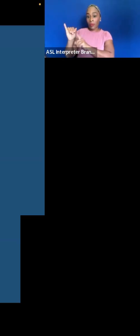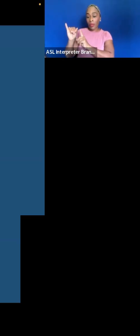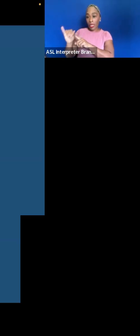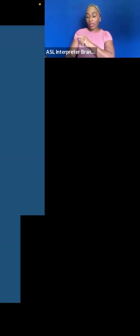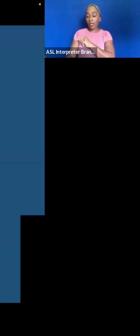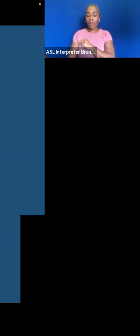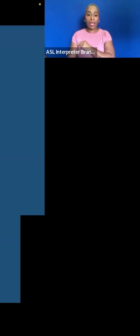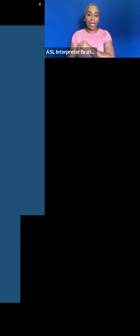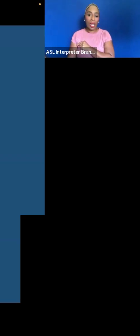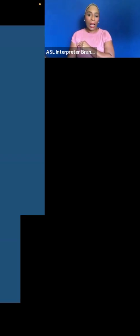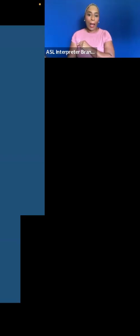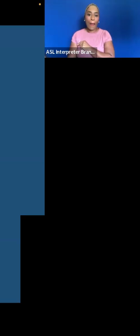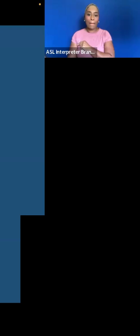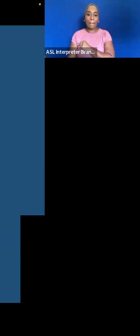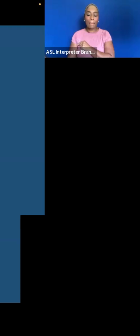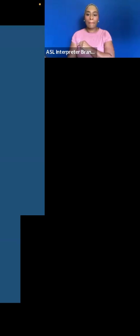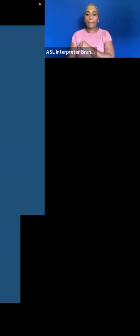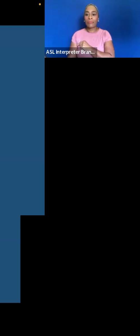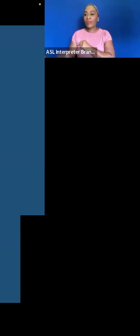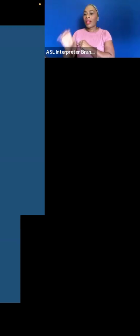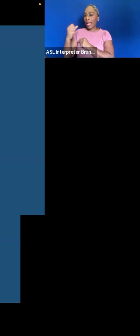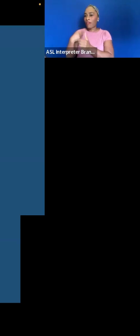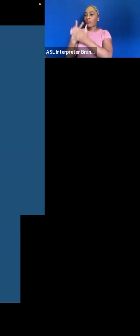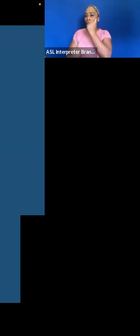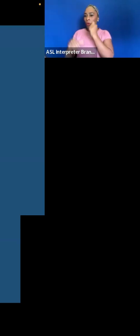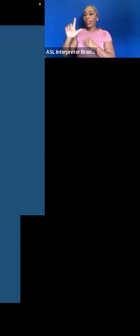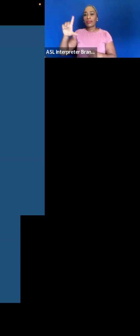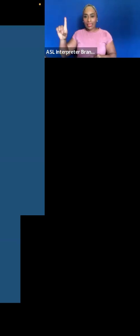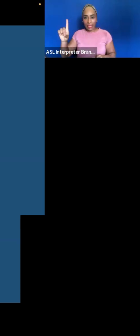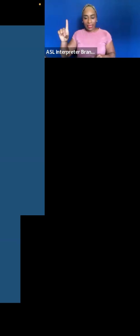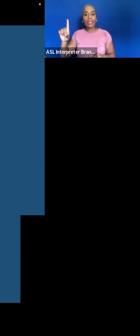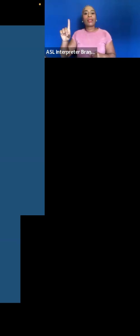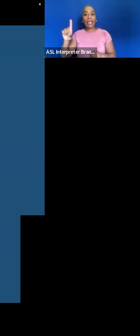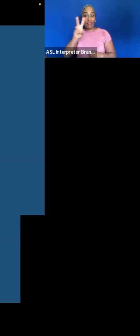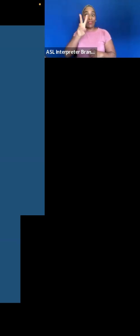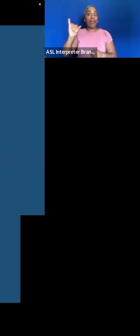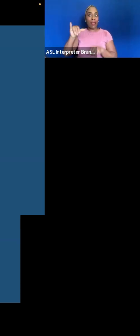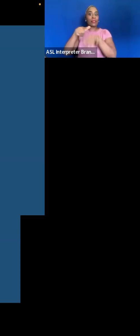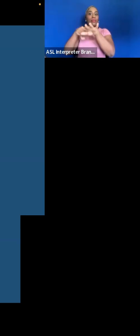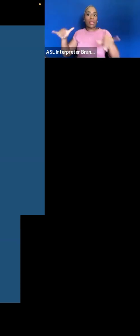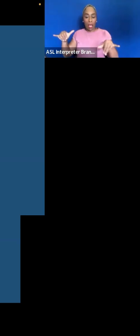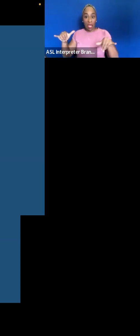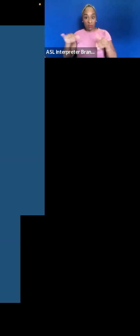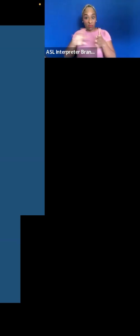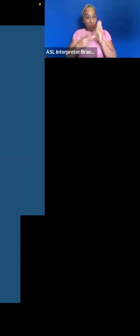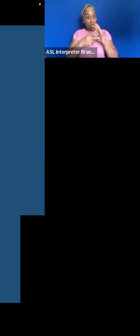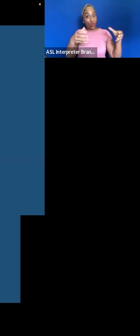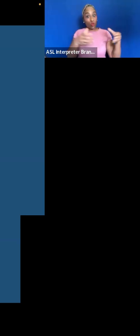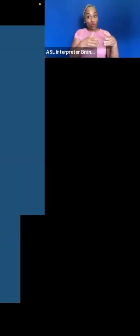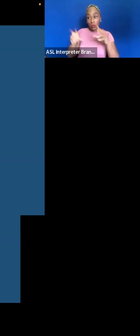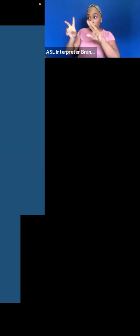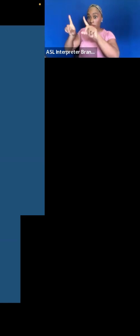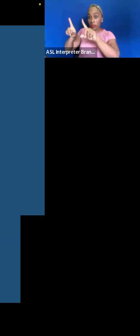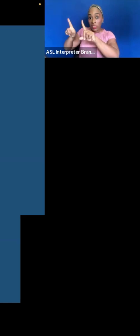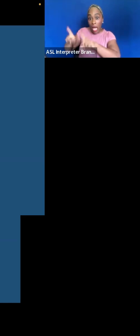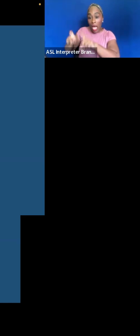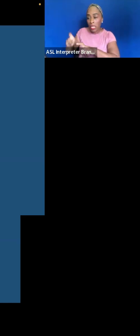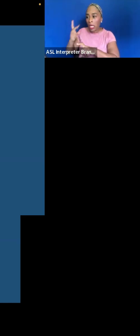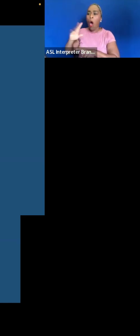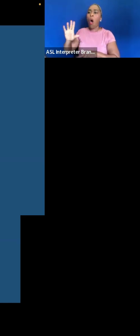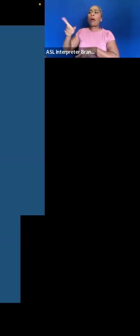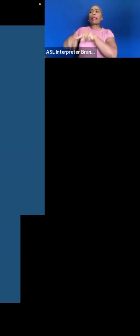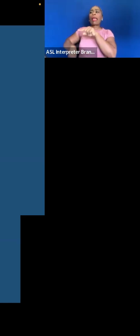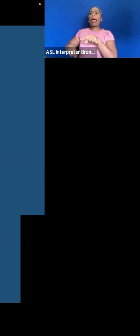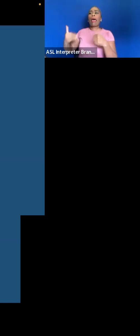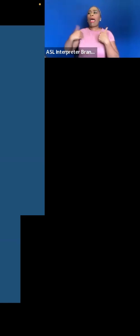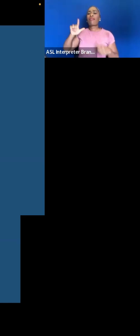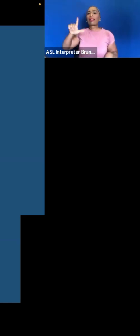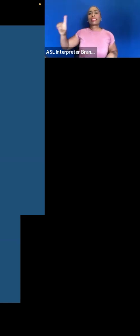Okay, they can very much have both, and the IEP team should not automatically just dismiss the possibility of an SLD eligibility because there's a prevalence of a